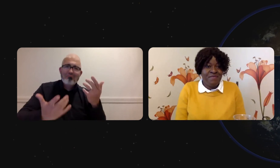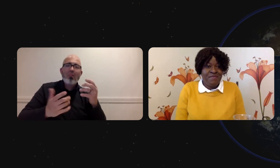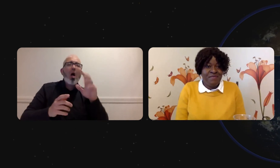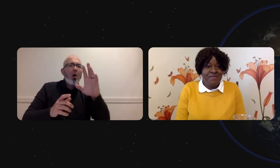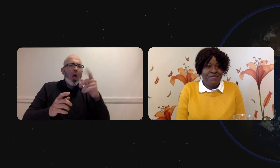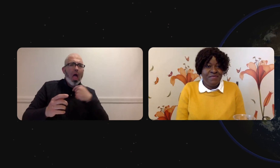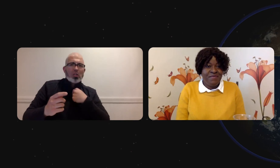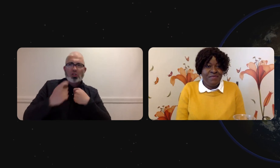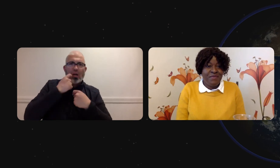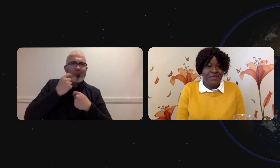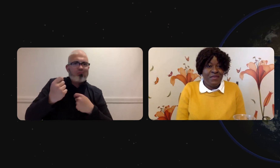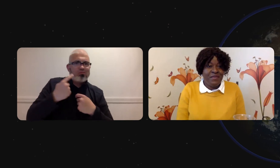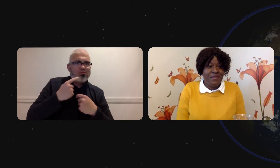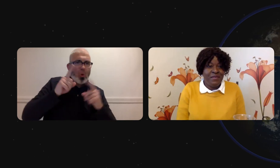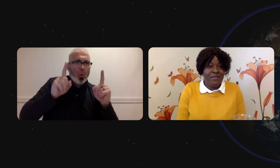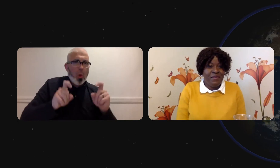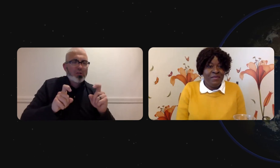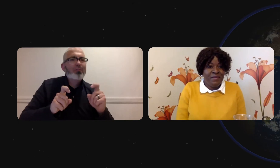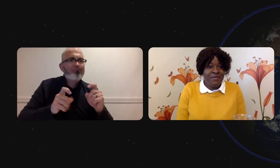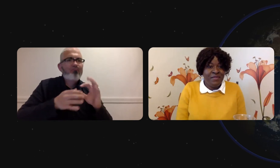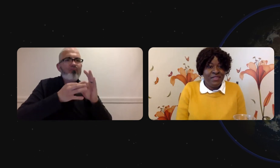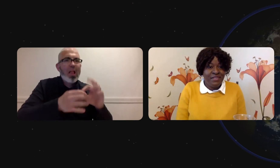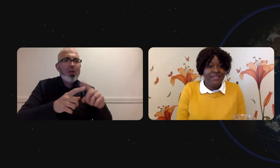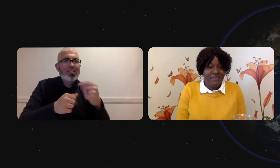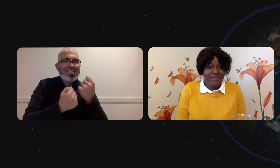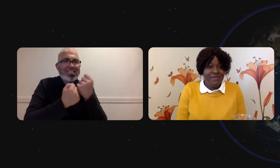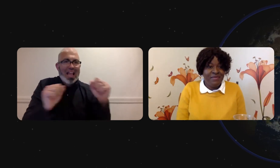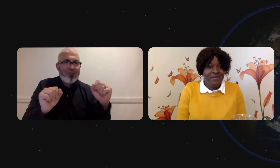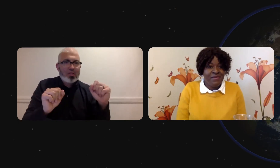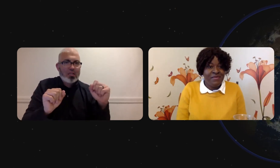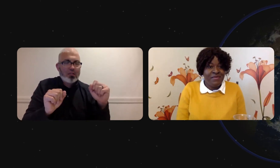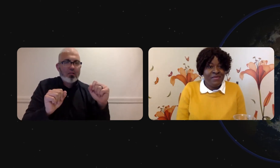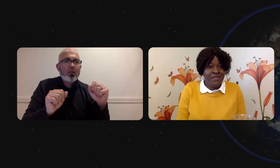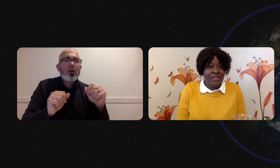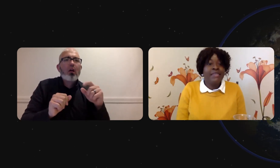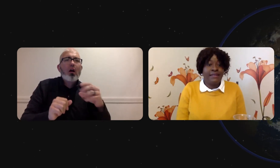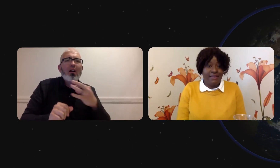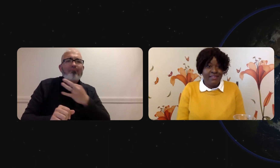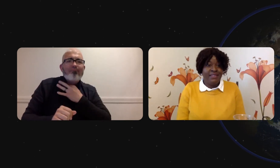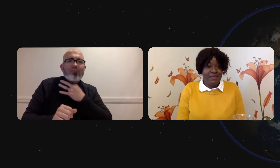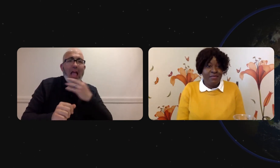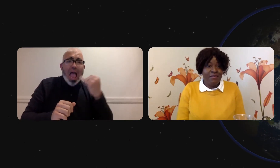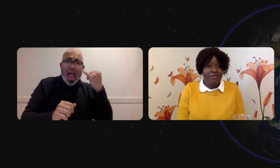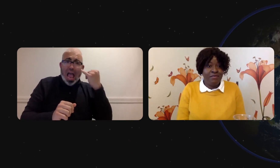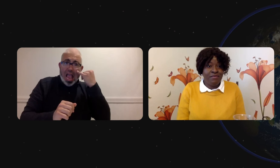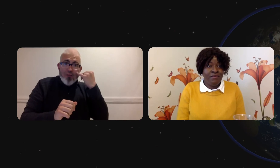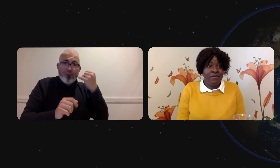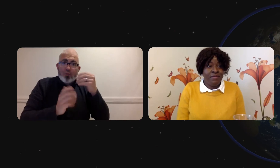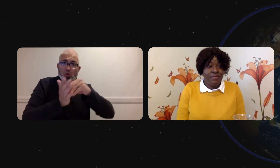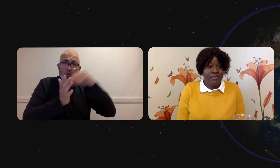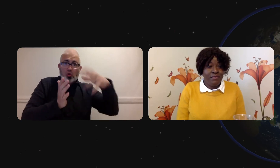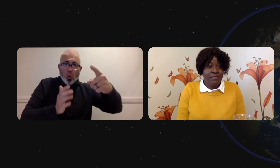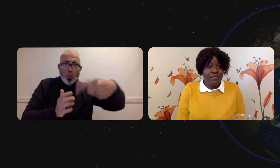Also, Amie was just asked a question from the audience about safety.